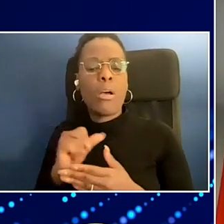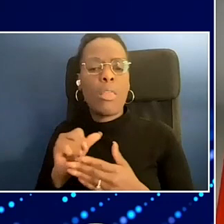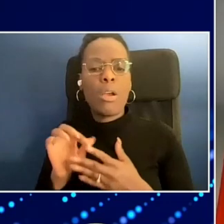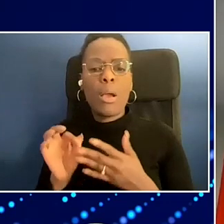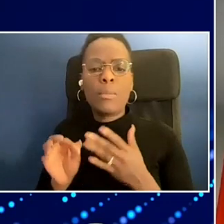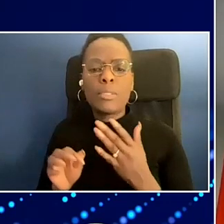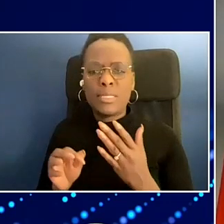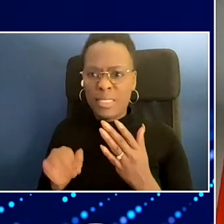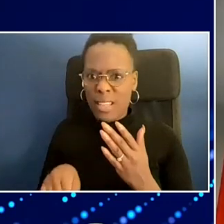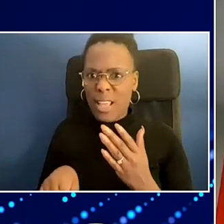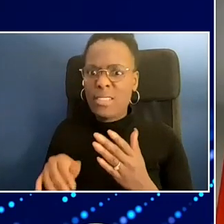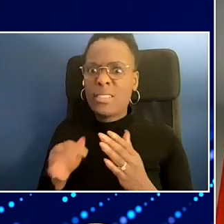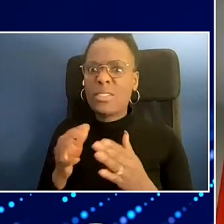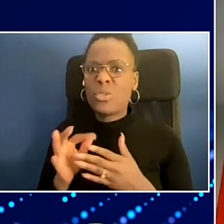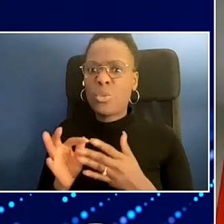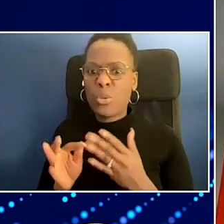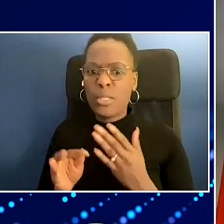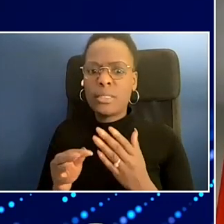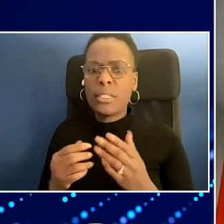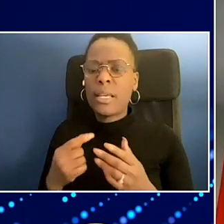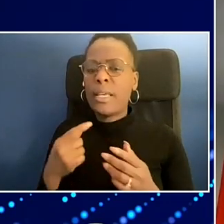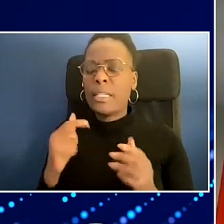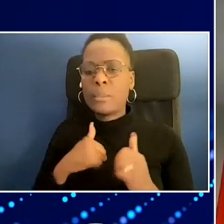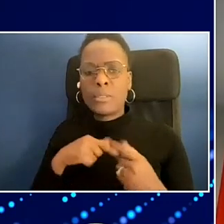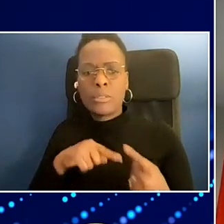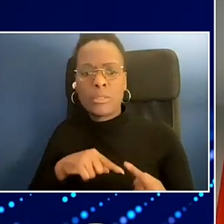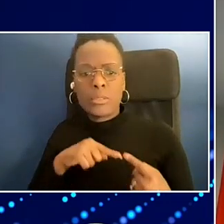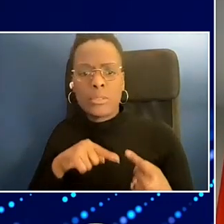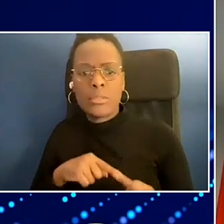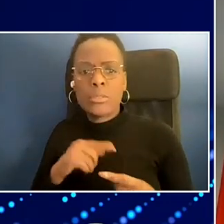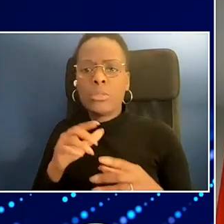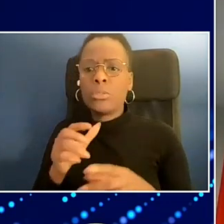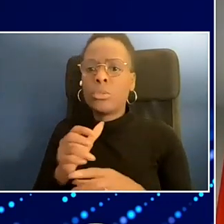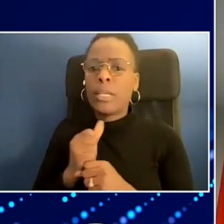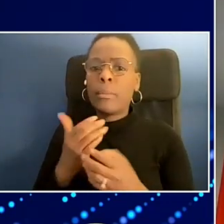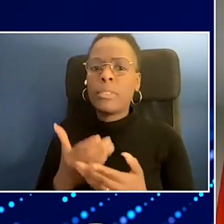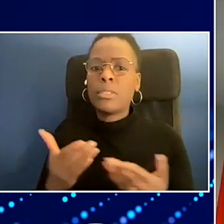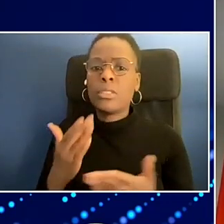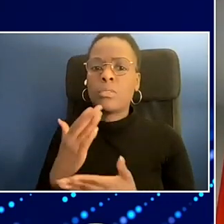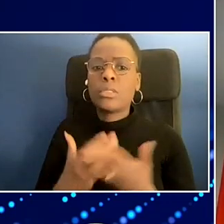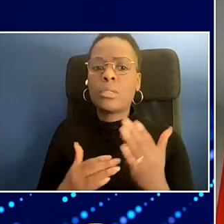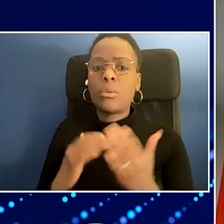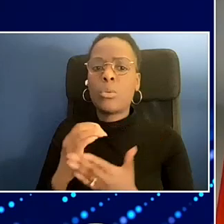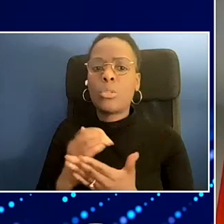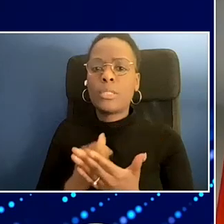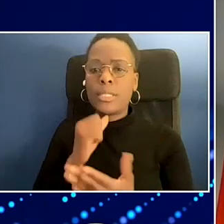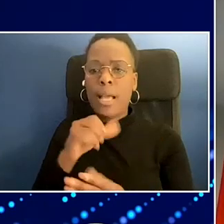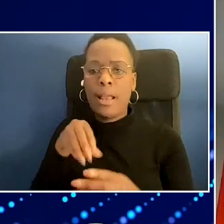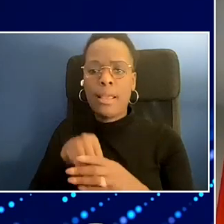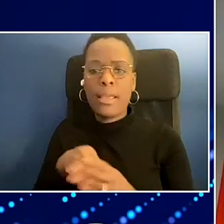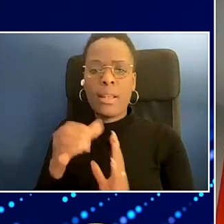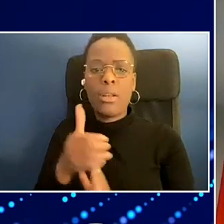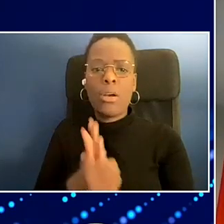materials for some of my courses that are not in auto-access. Specifically. Last year for my biology course, I had to purchase access to an